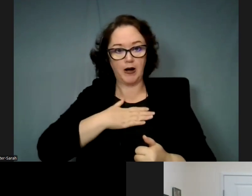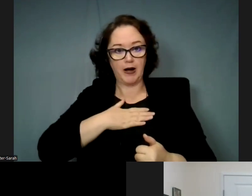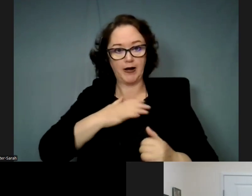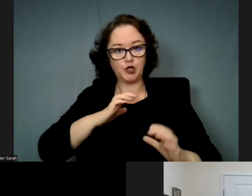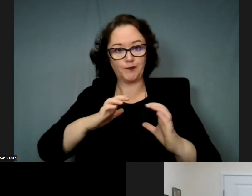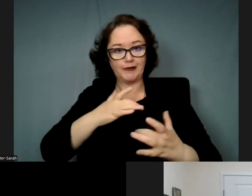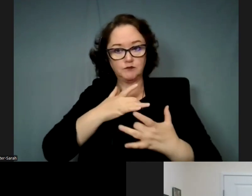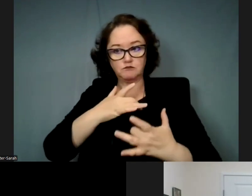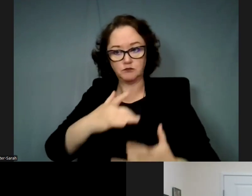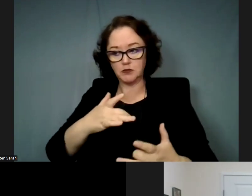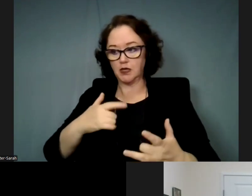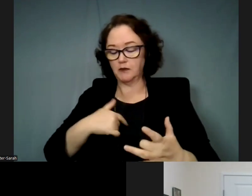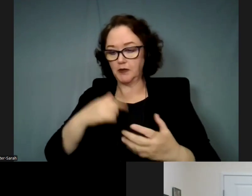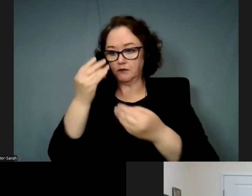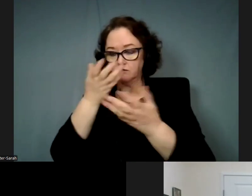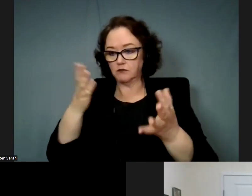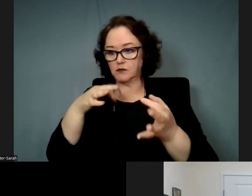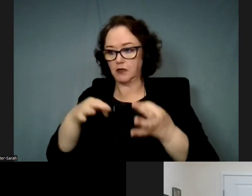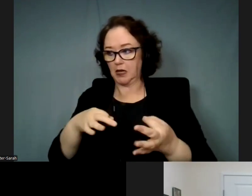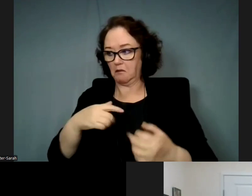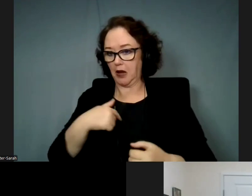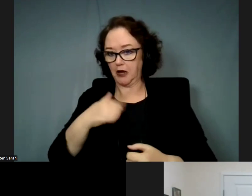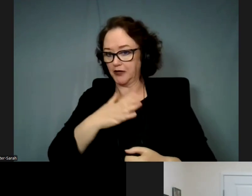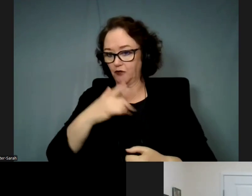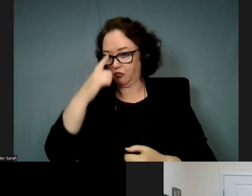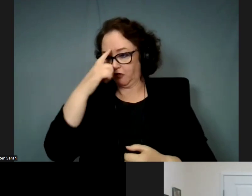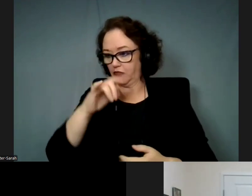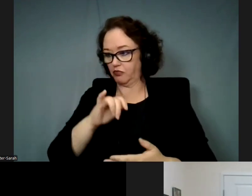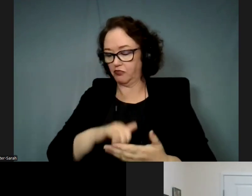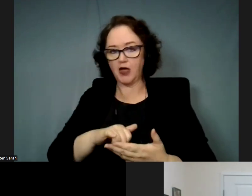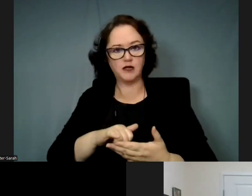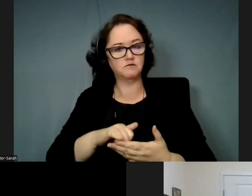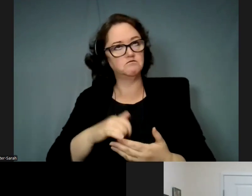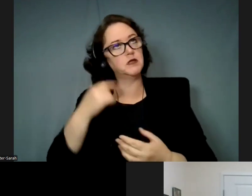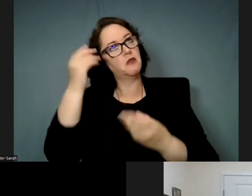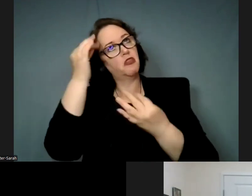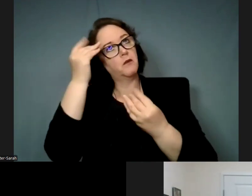that some thought. But now, Susan, we'd really love to hear